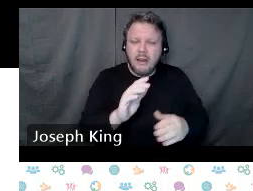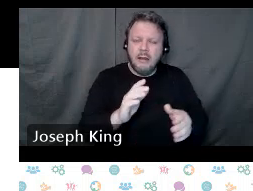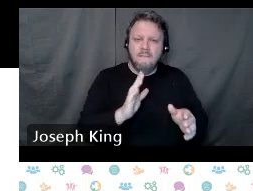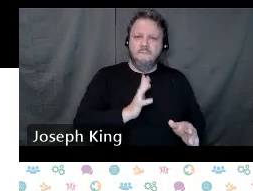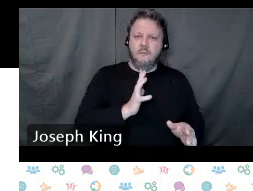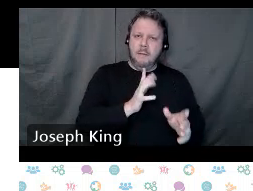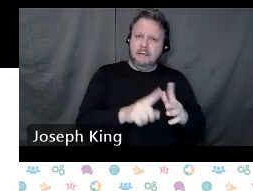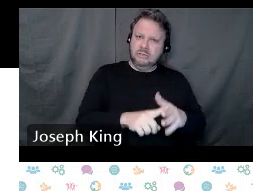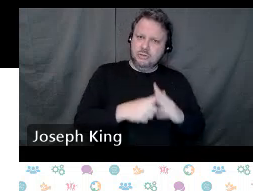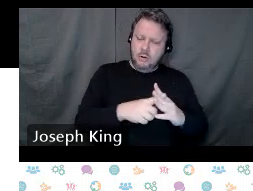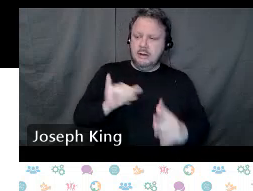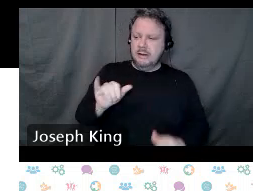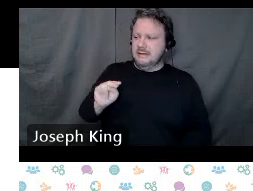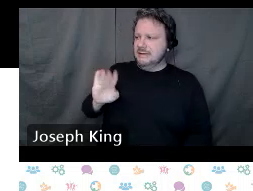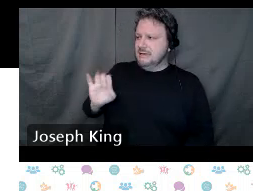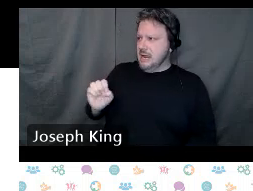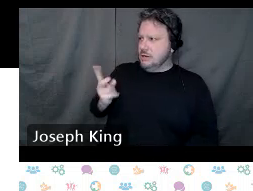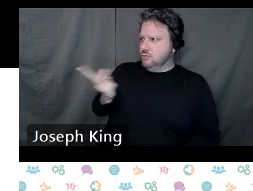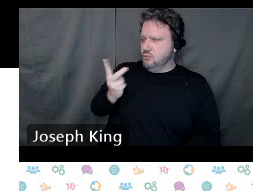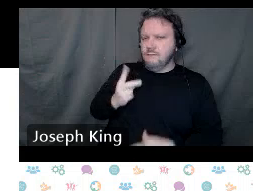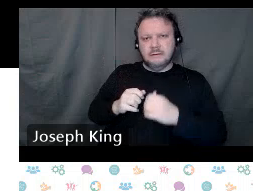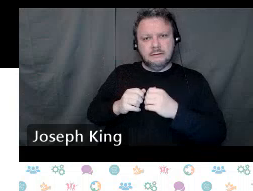Formerly began, and Janice and I were part of that this phase.